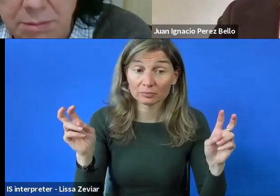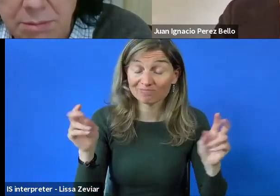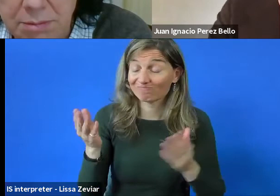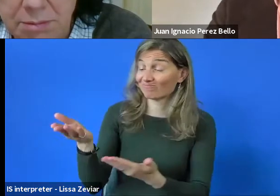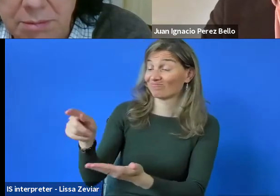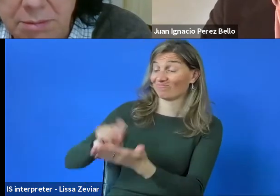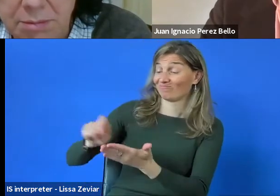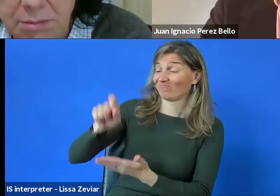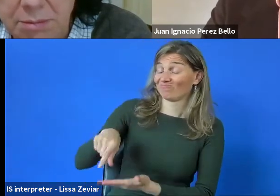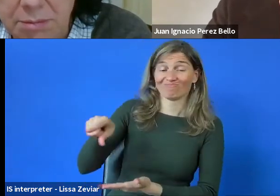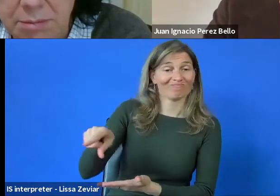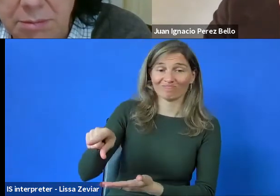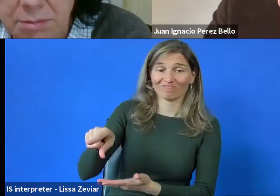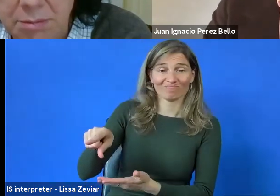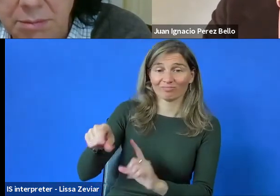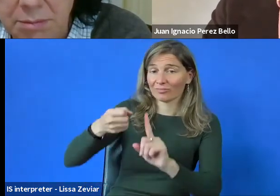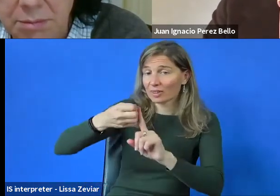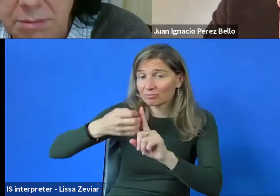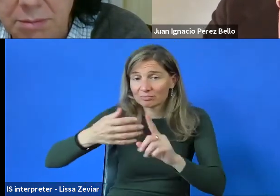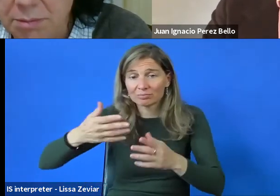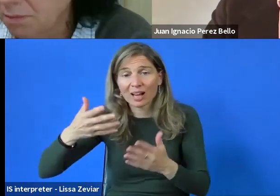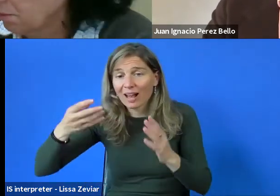any additional specific information or argumentation